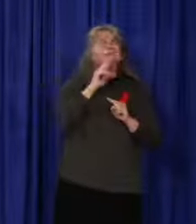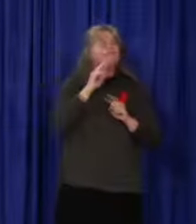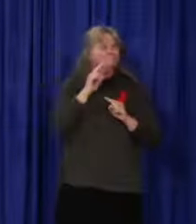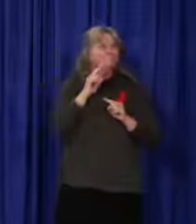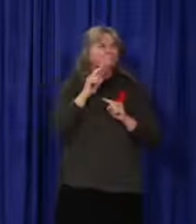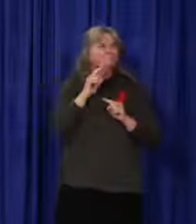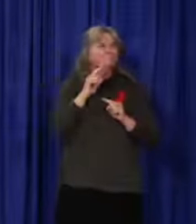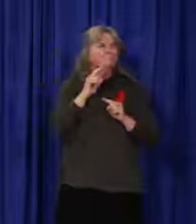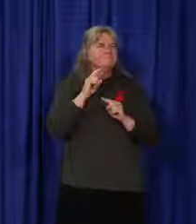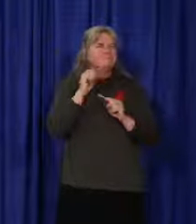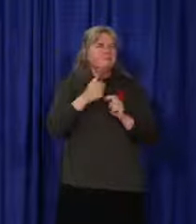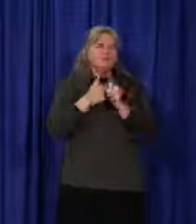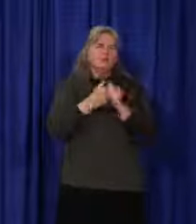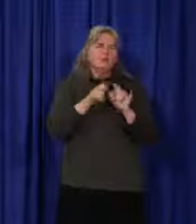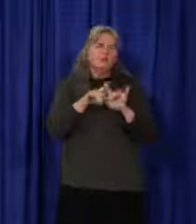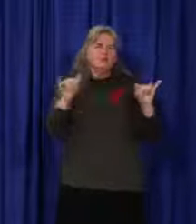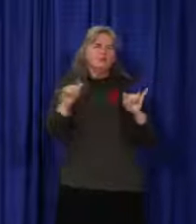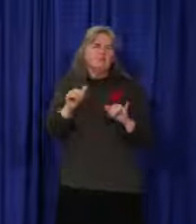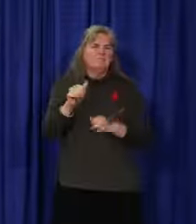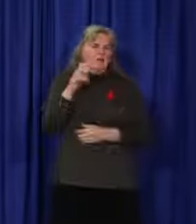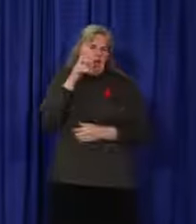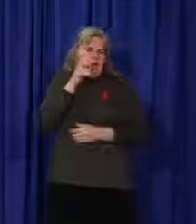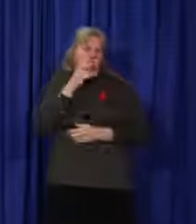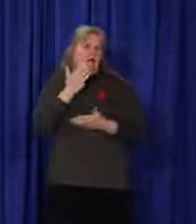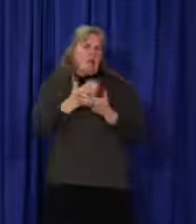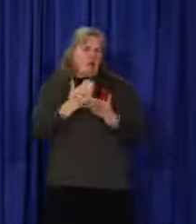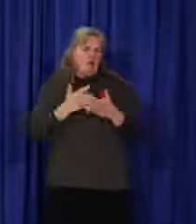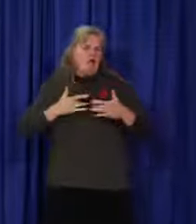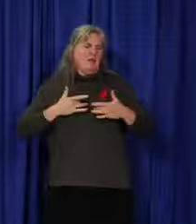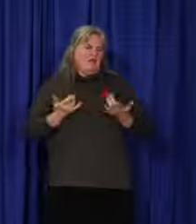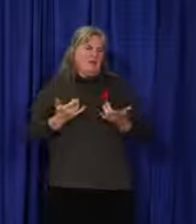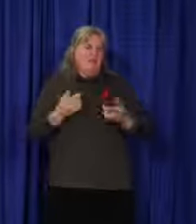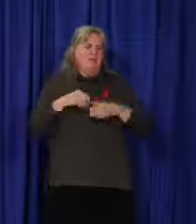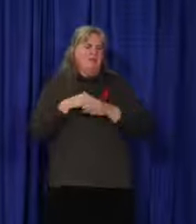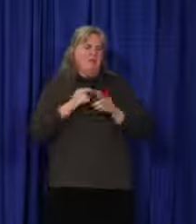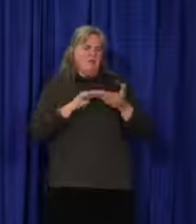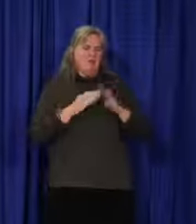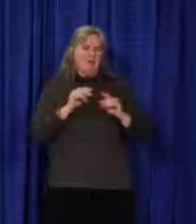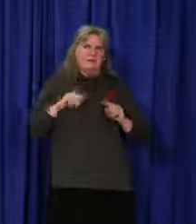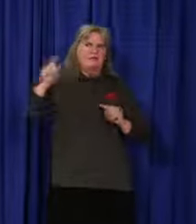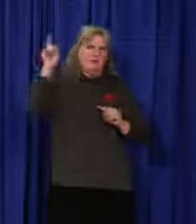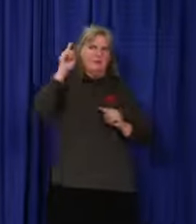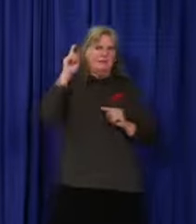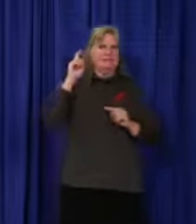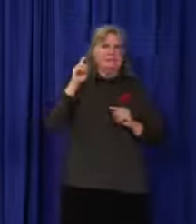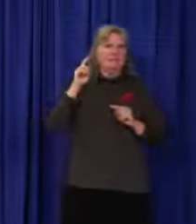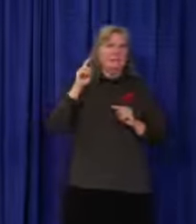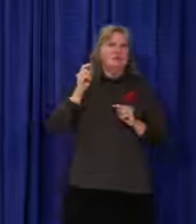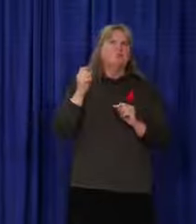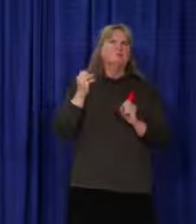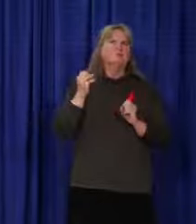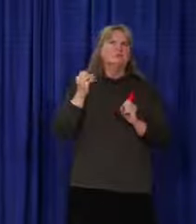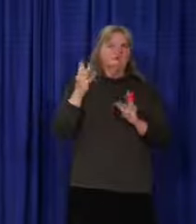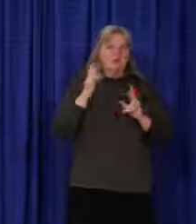We have to keep up our spirit, our resilience, and our creativity in these difficult times, and Yukoners, you are